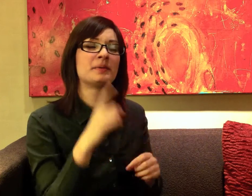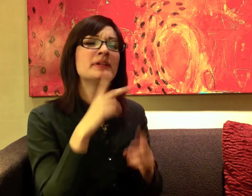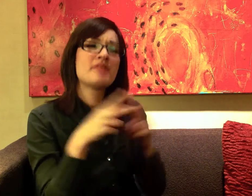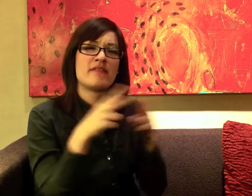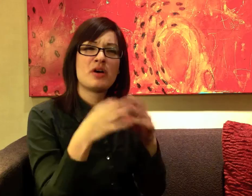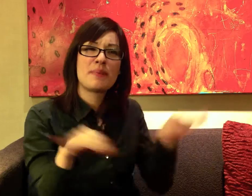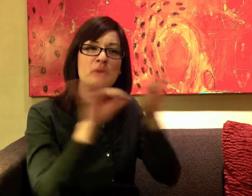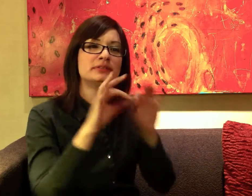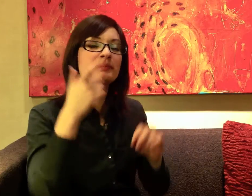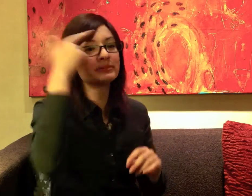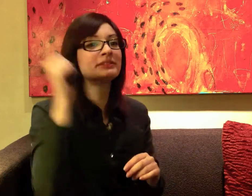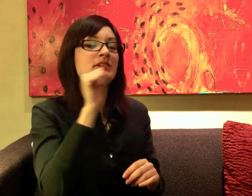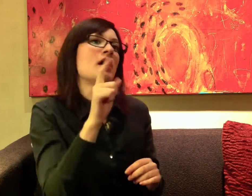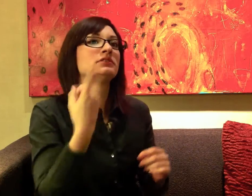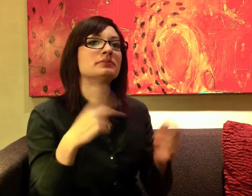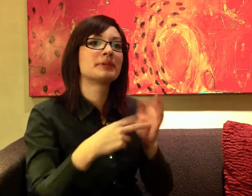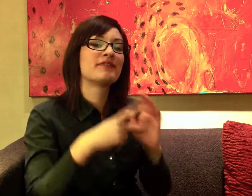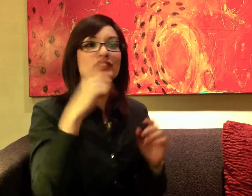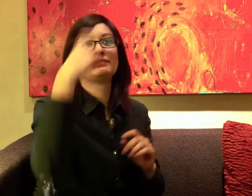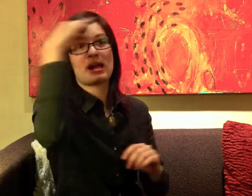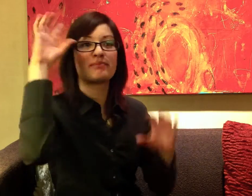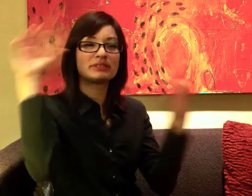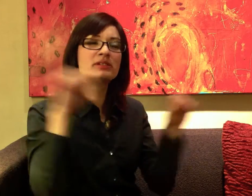This is very very important because it does not only mean its the first black president,